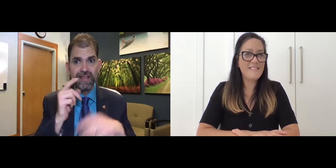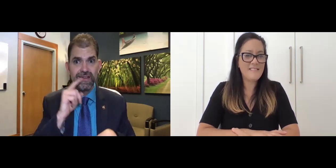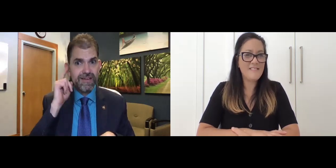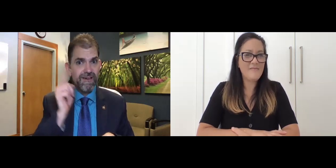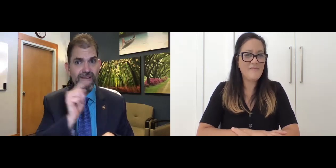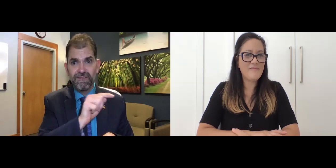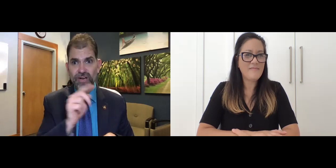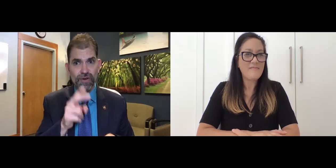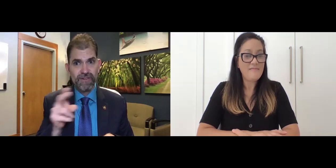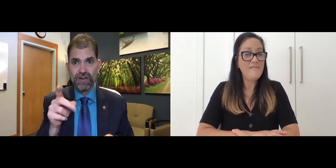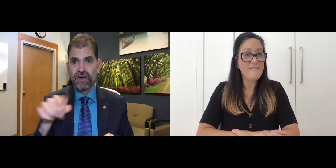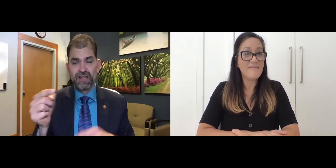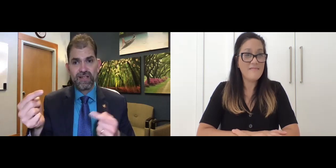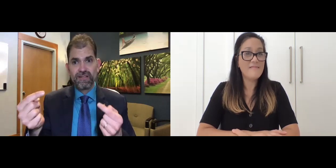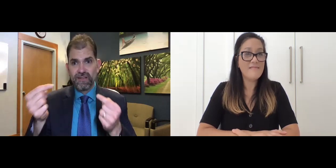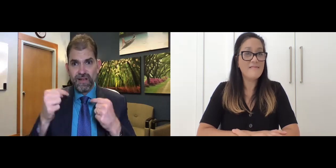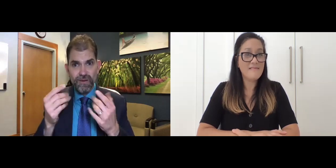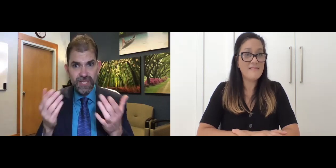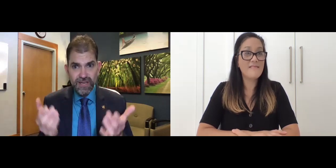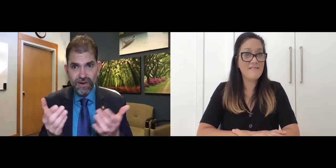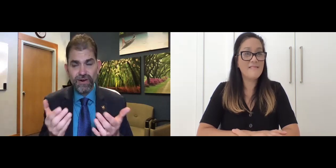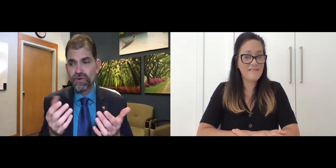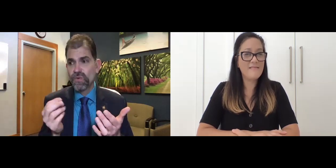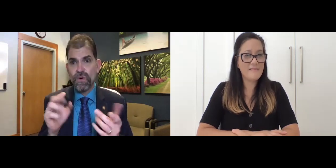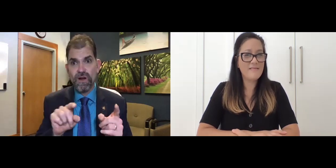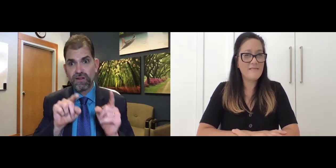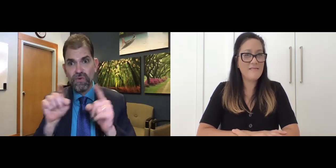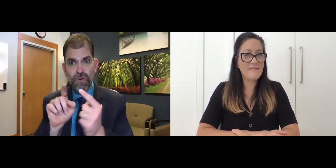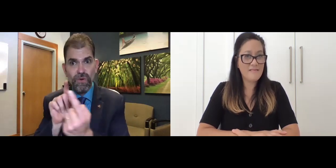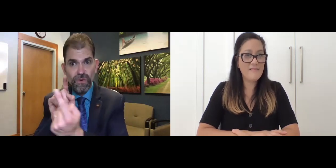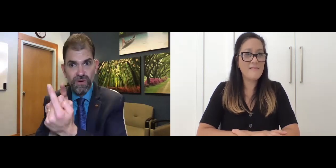language exposure. I'm an only child